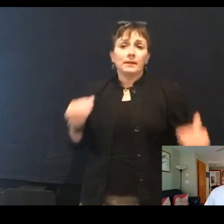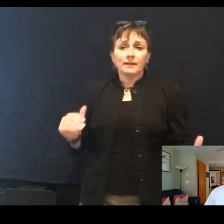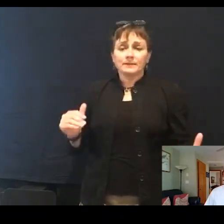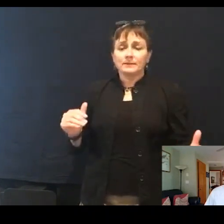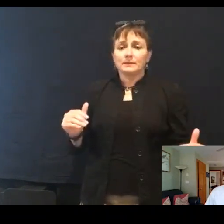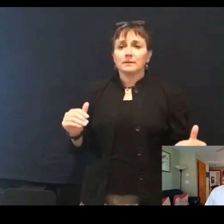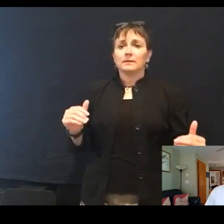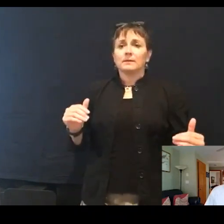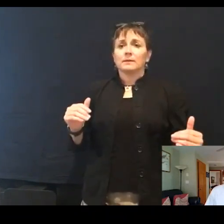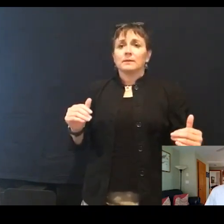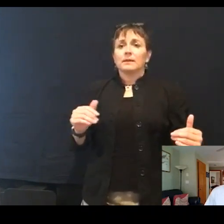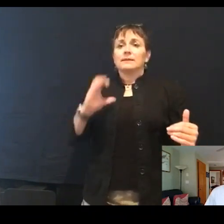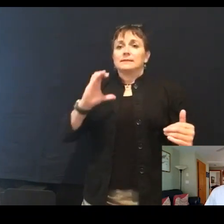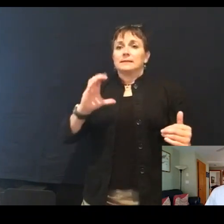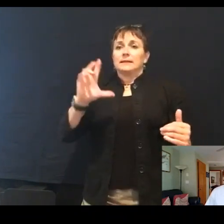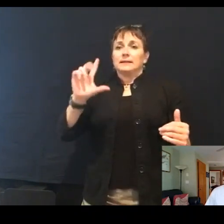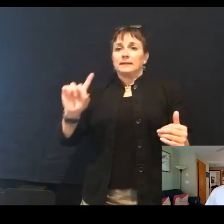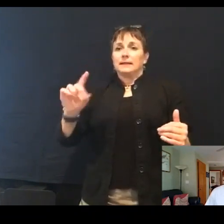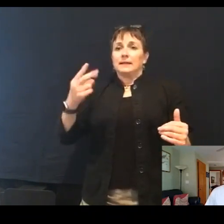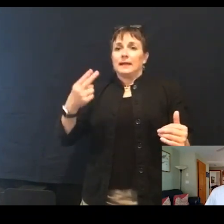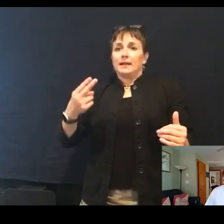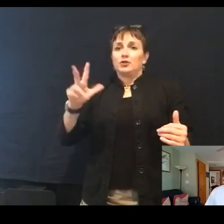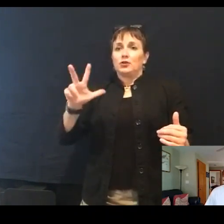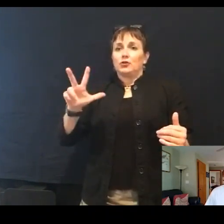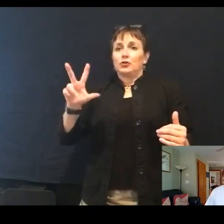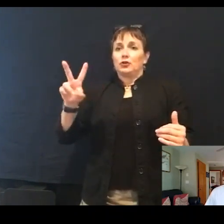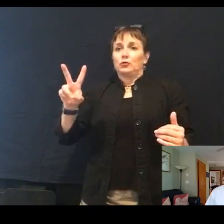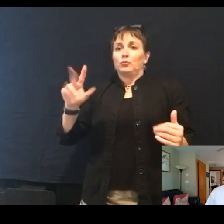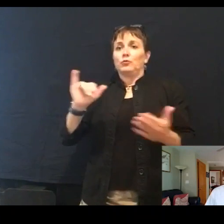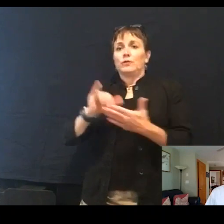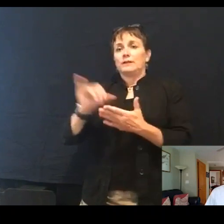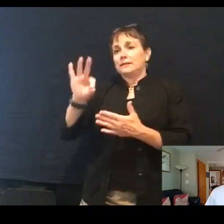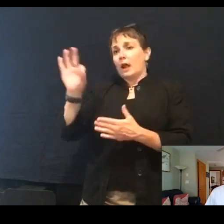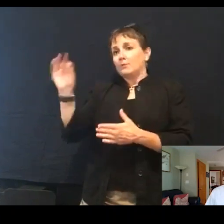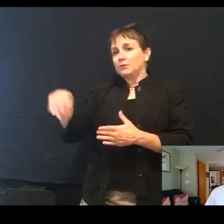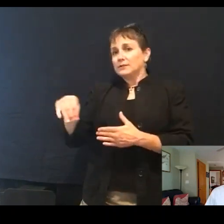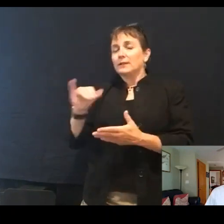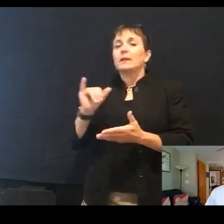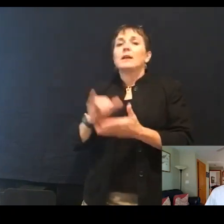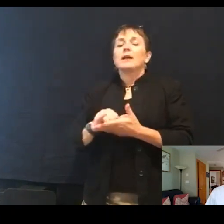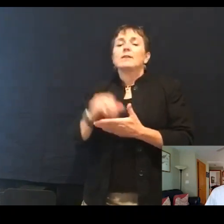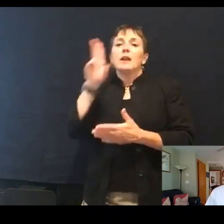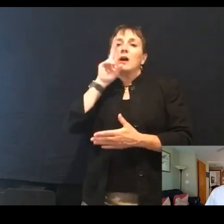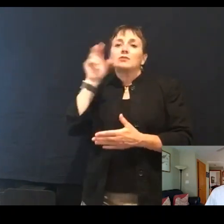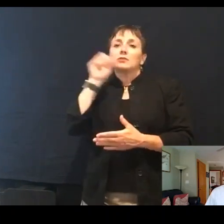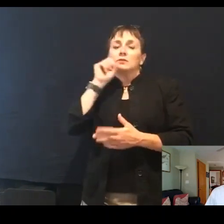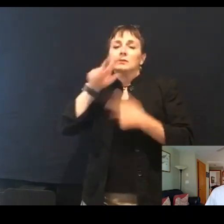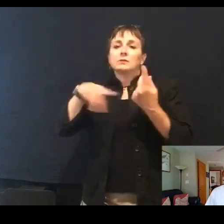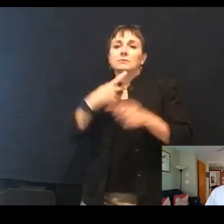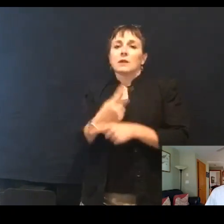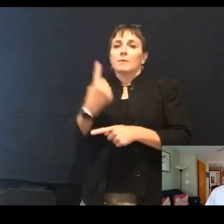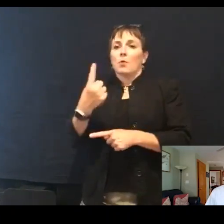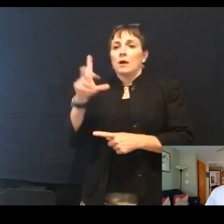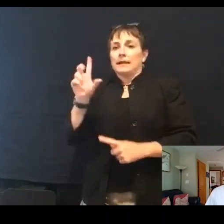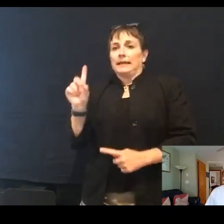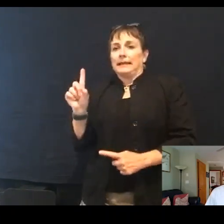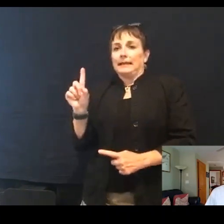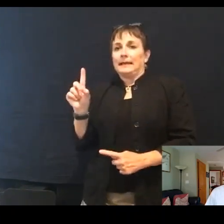The next most common gene was CDH32 at 9%. That causes Usher syndrome type 1D.